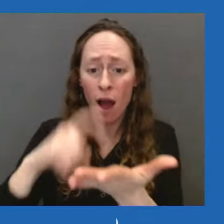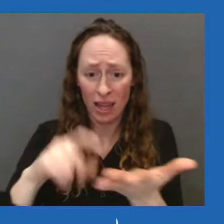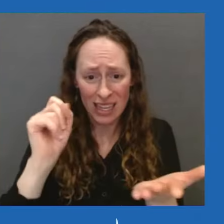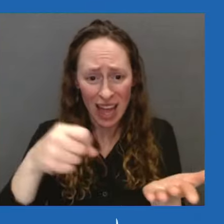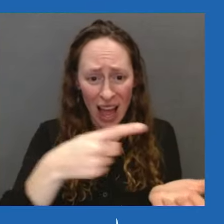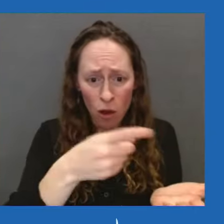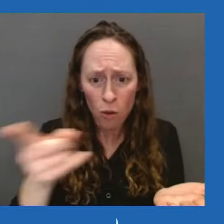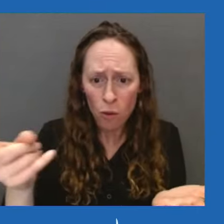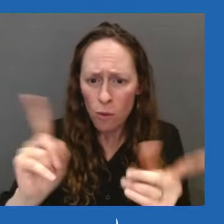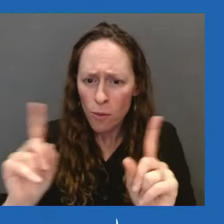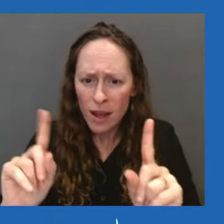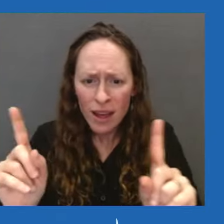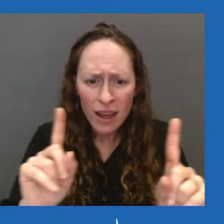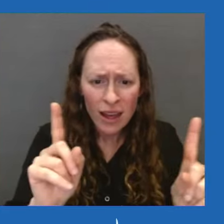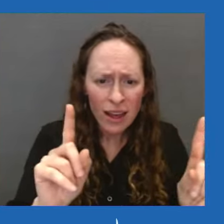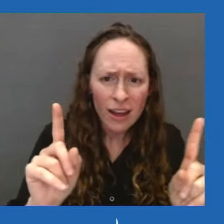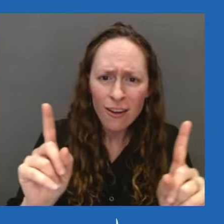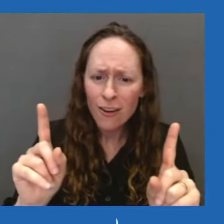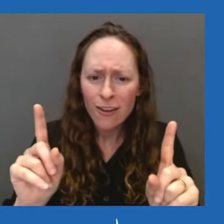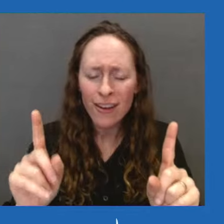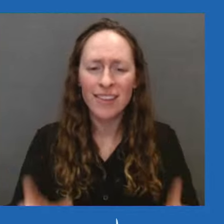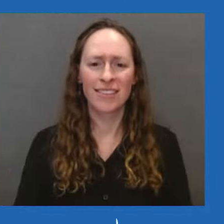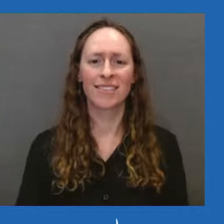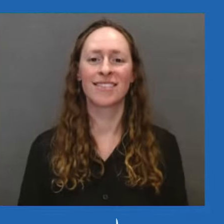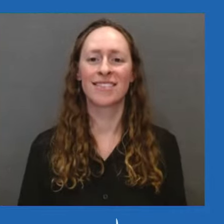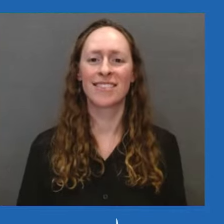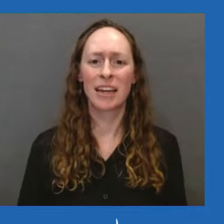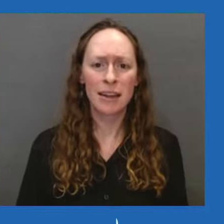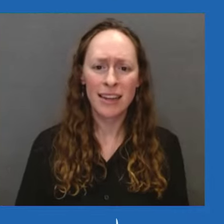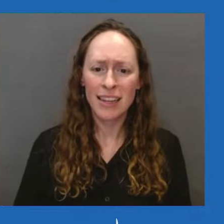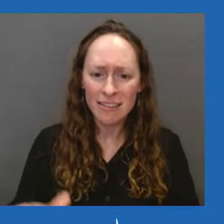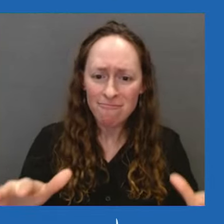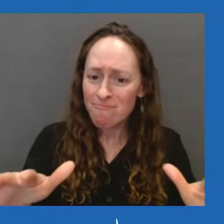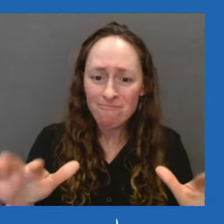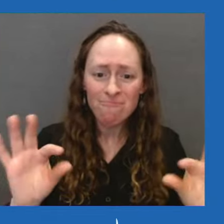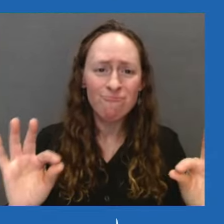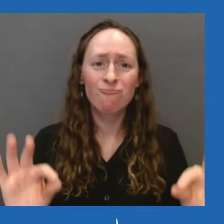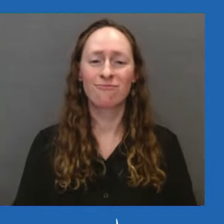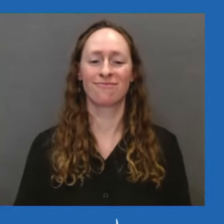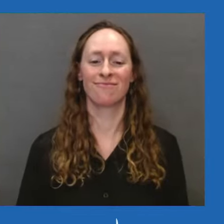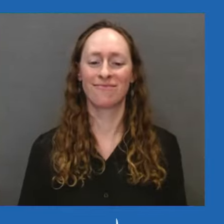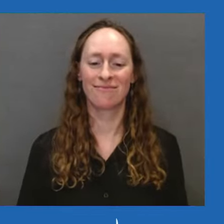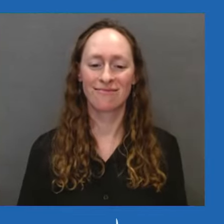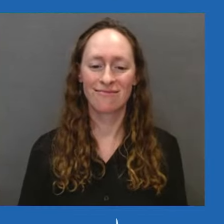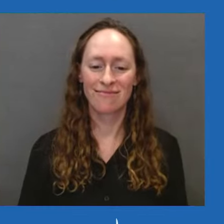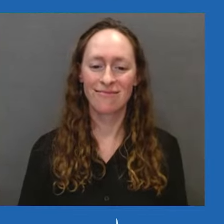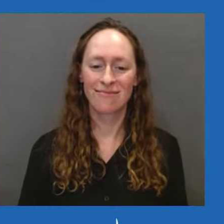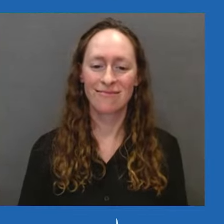And to celebrate this historic investment building a clean energy future made in America --